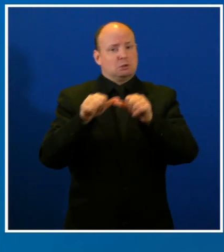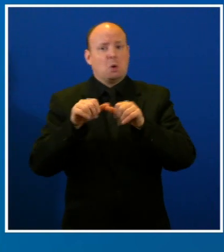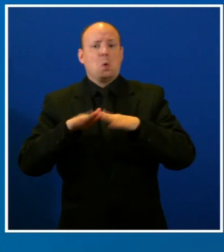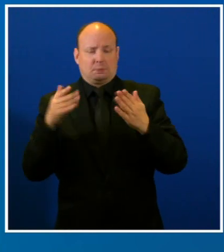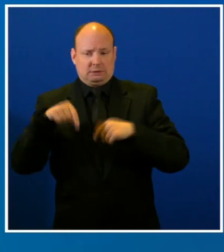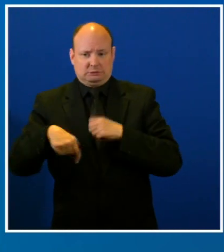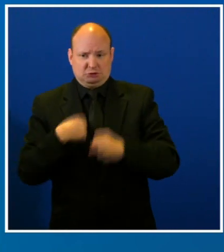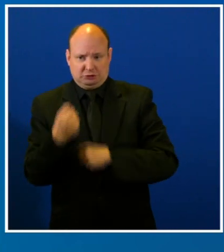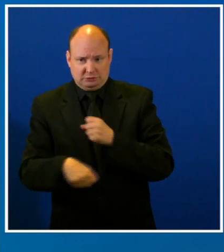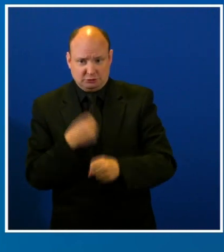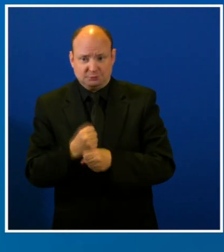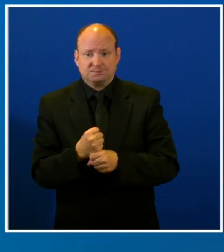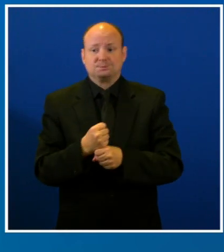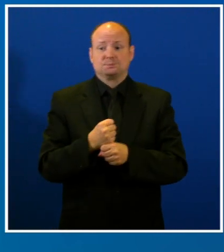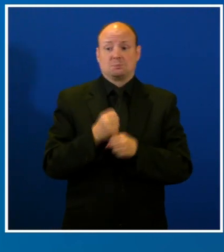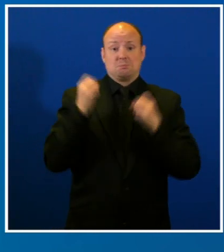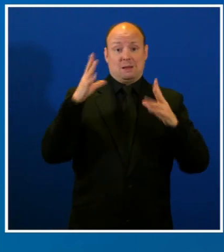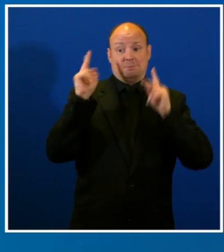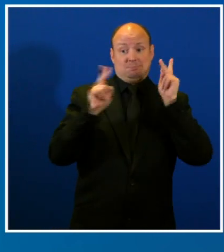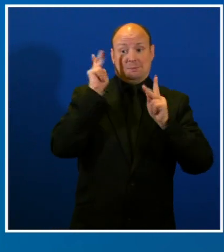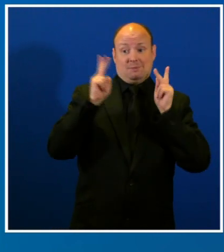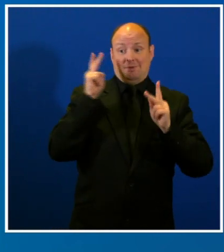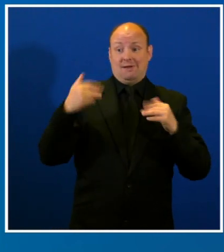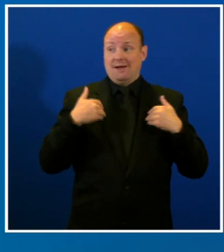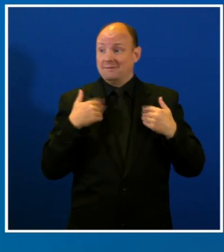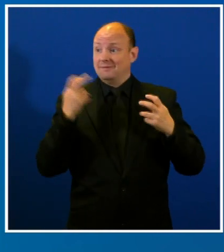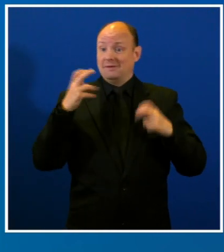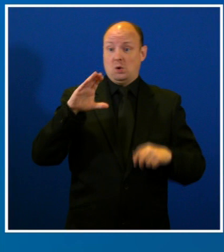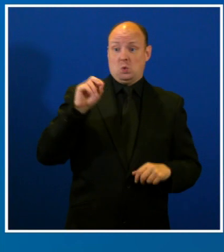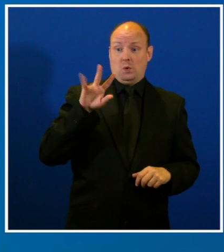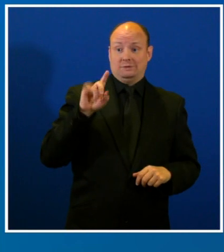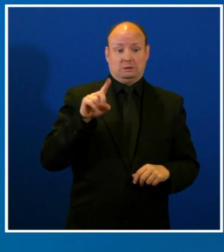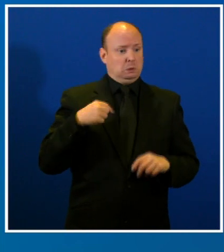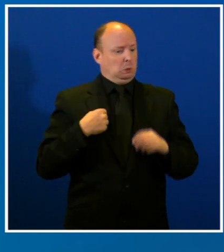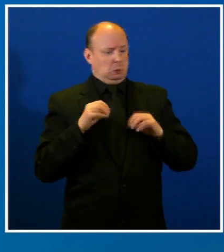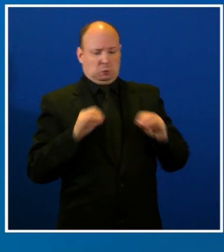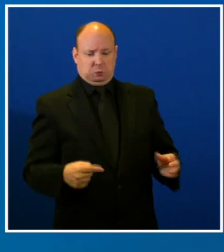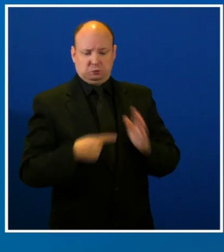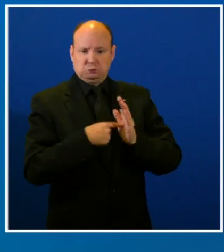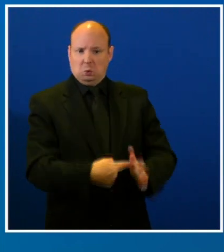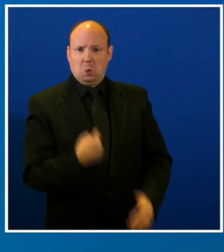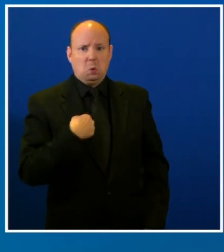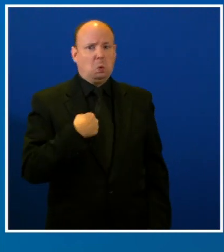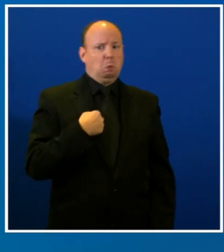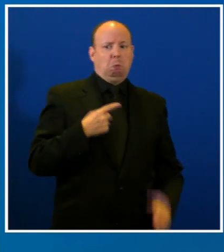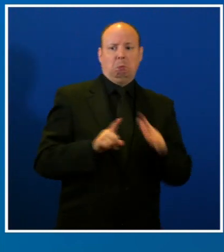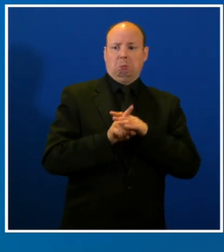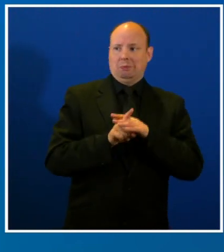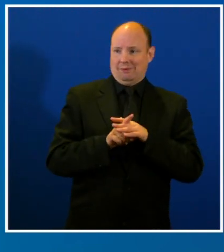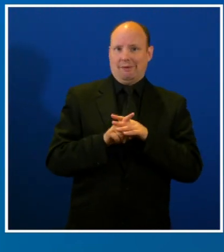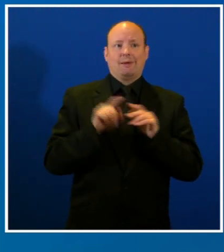have COVID do not experience any symptoms that can easily infect others. So please follow the